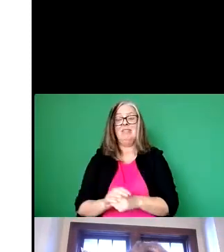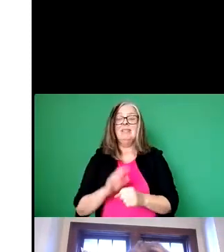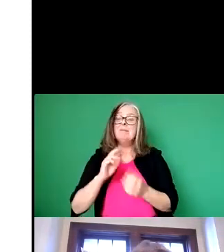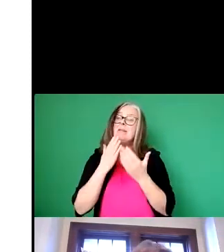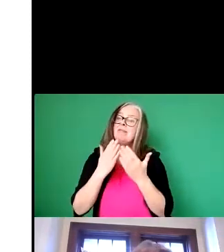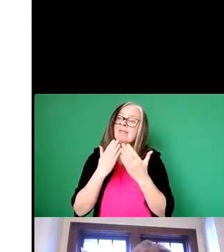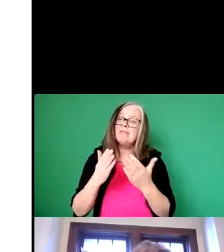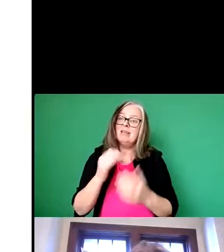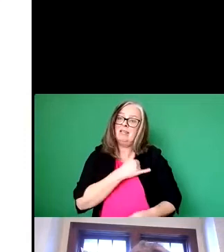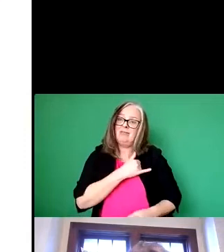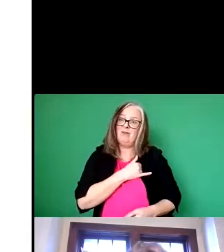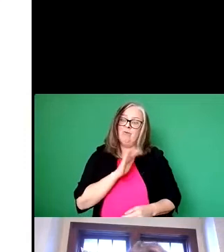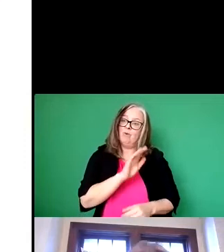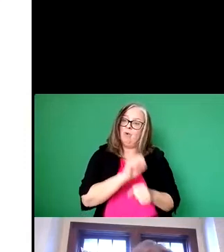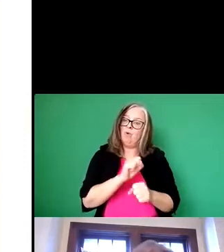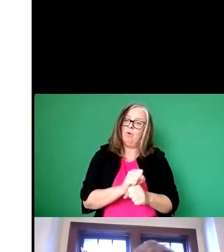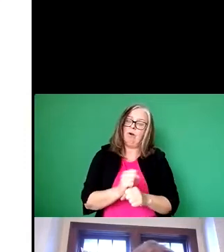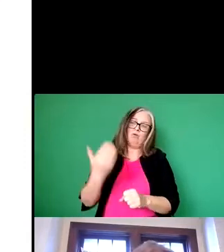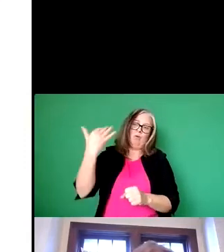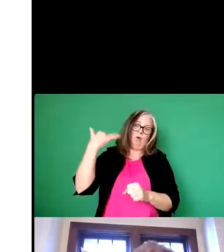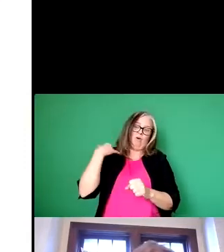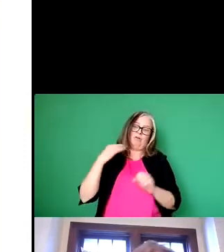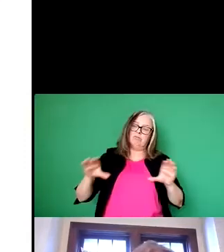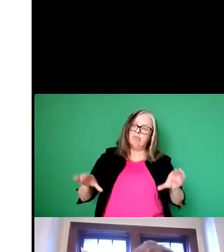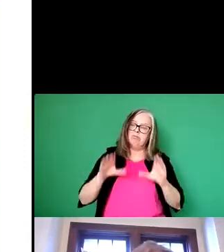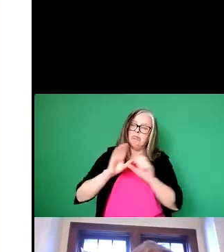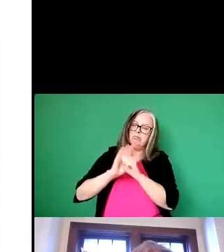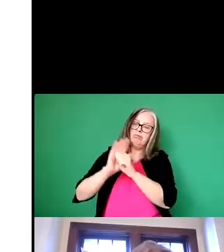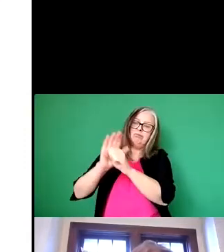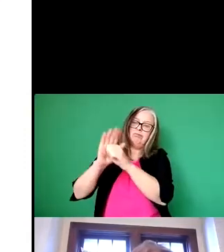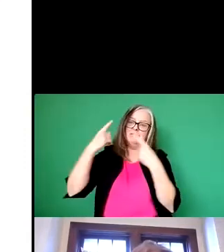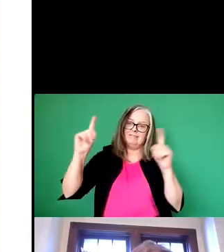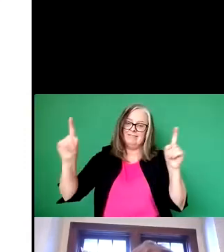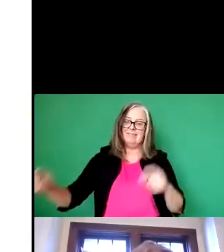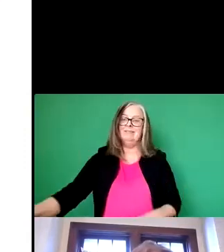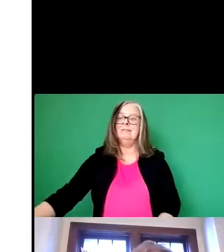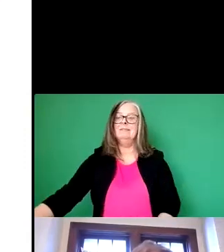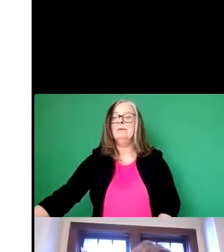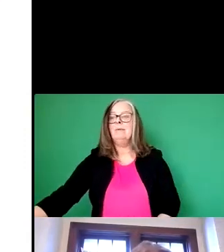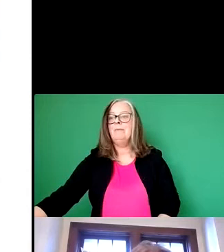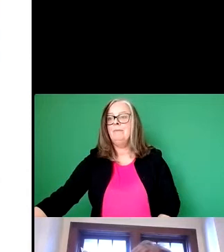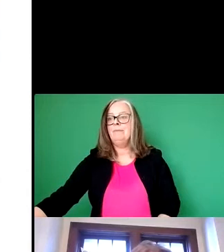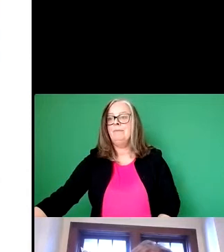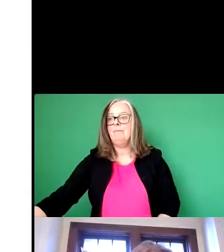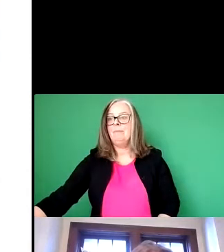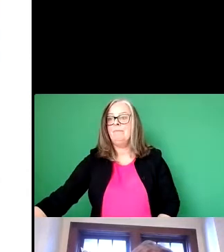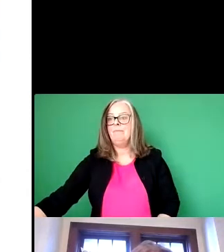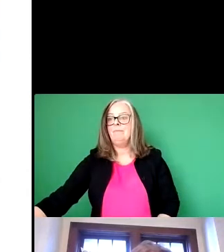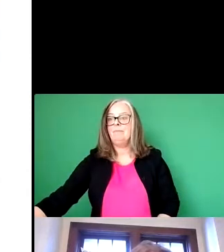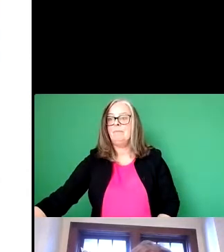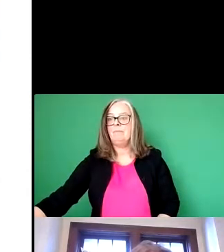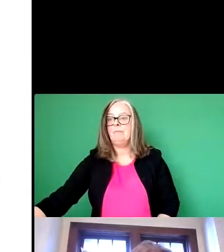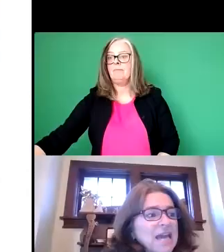for for that work so many years ago i'm also happy to introduce today vivi daiby who is the advocacy